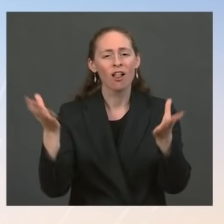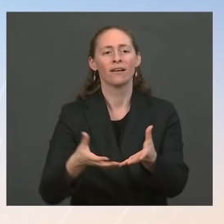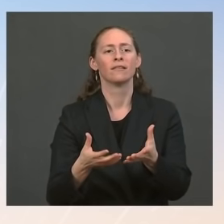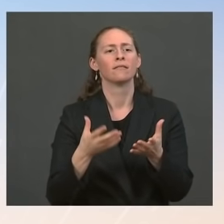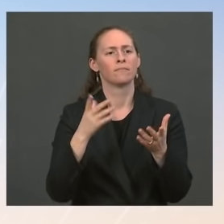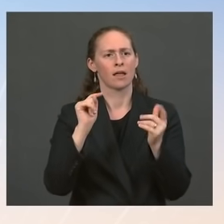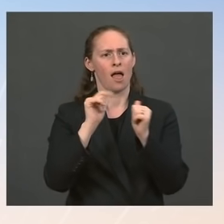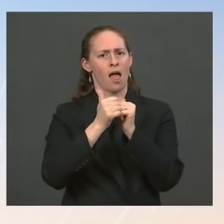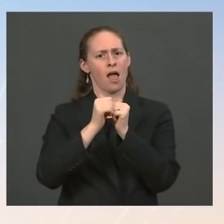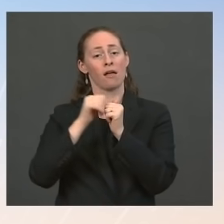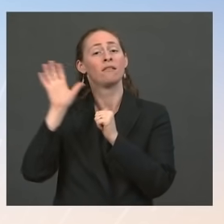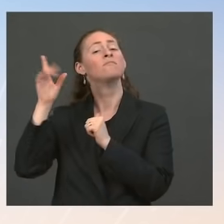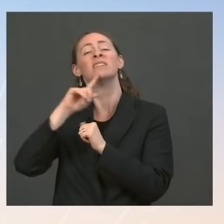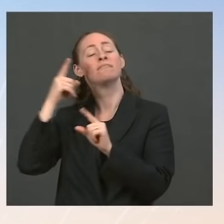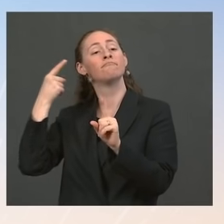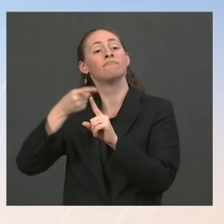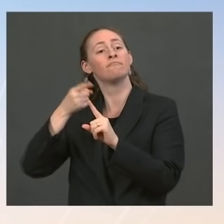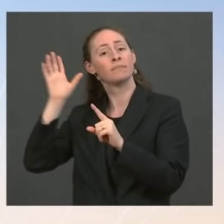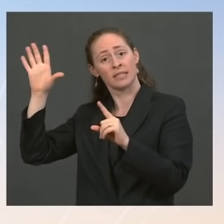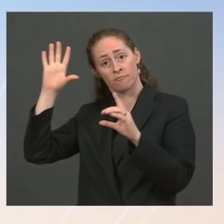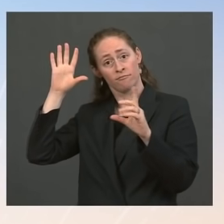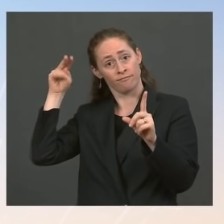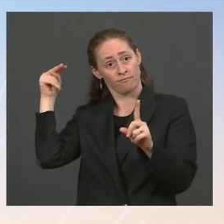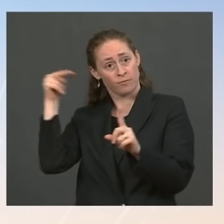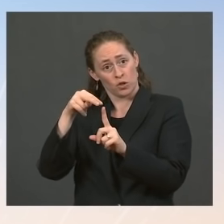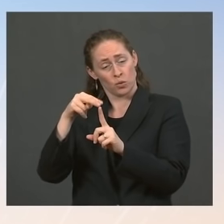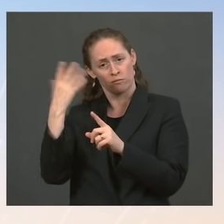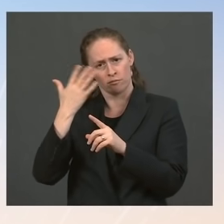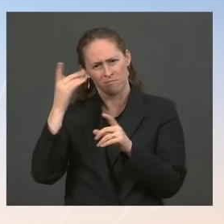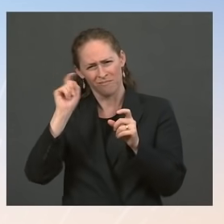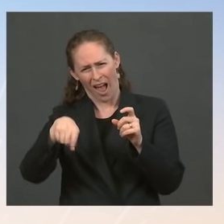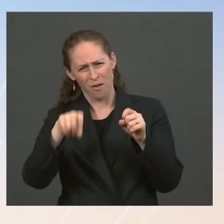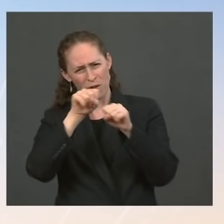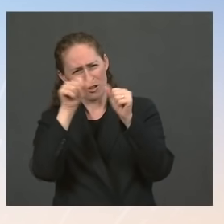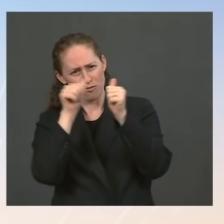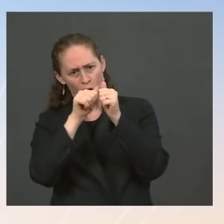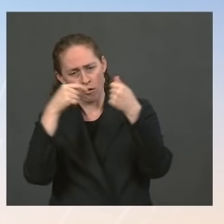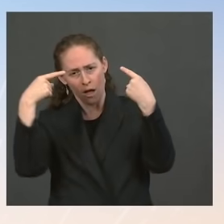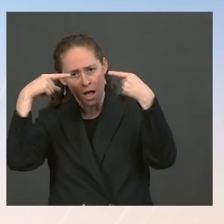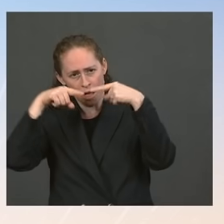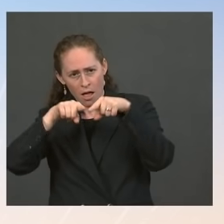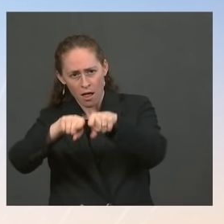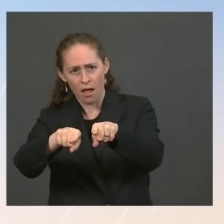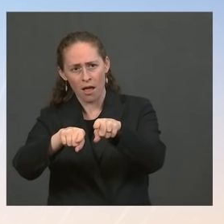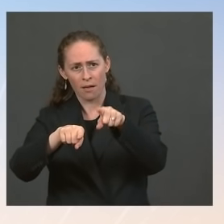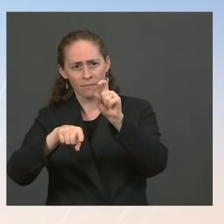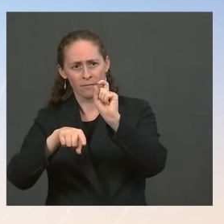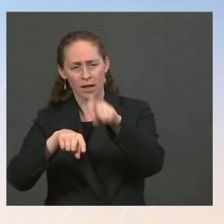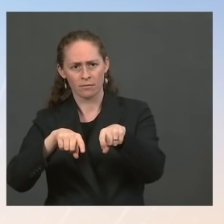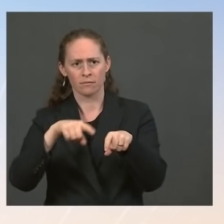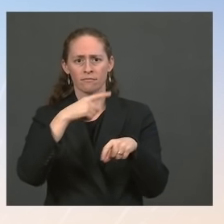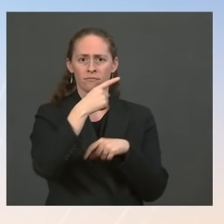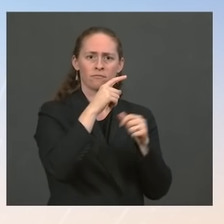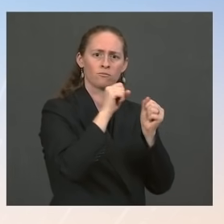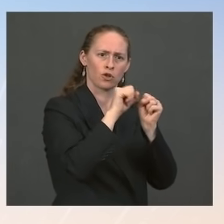is that he's working together in lockstep with Speaker Pelosi, with Leader Schumer to get this done.